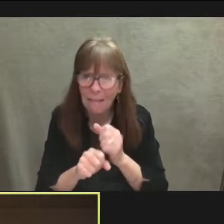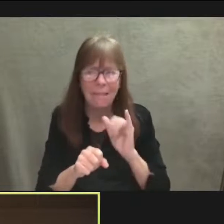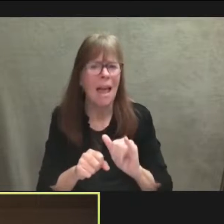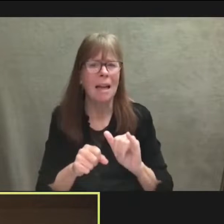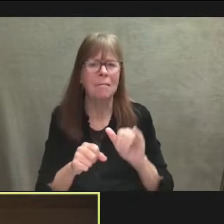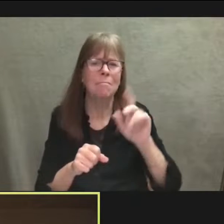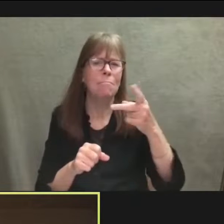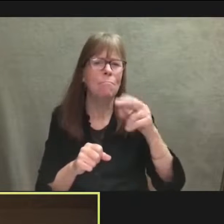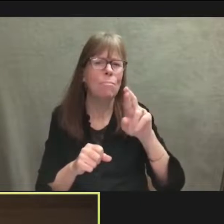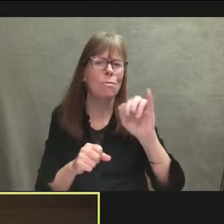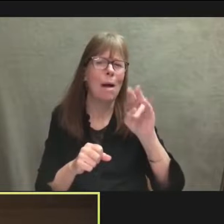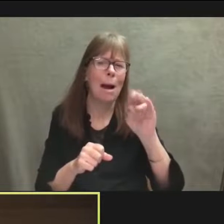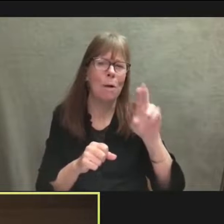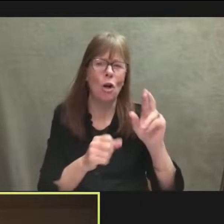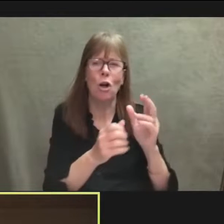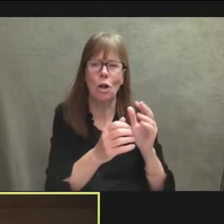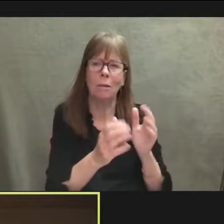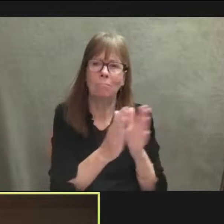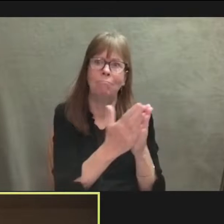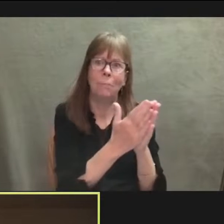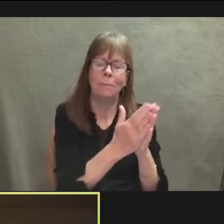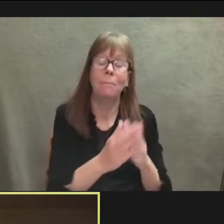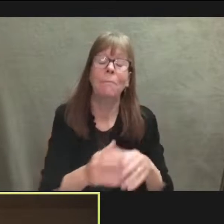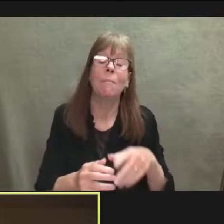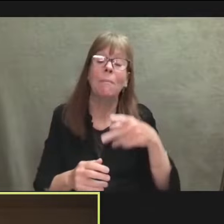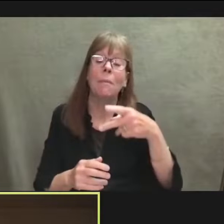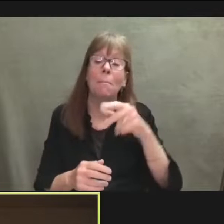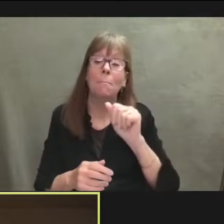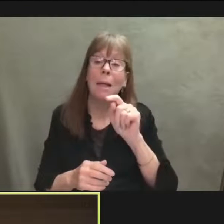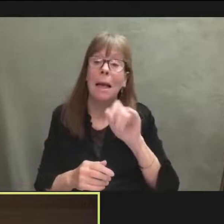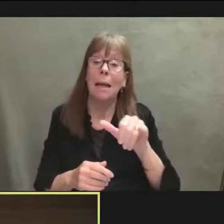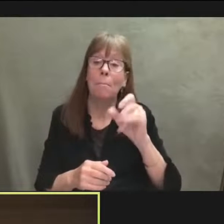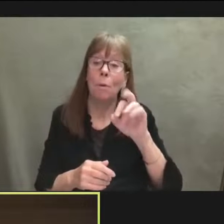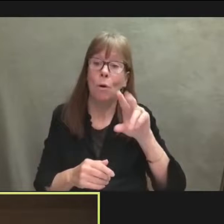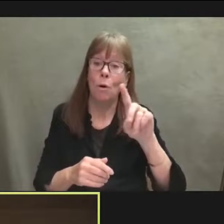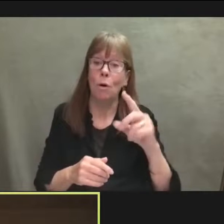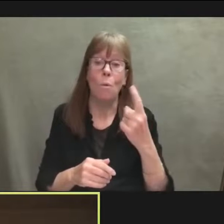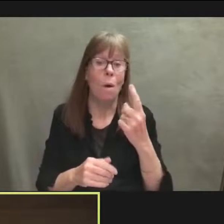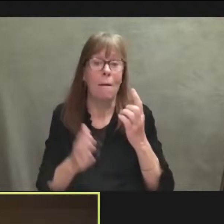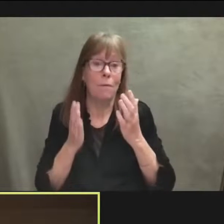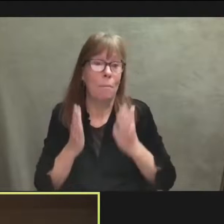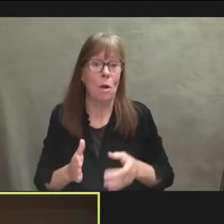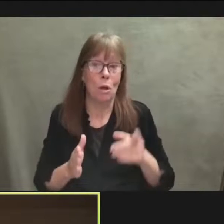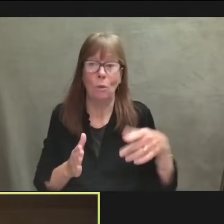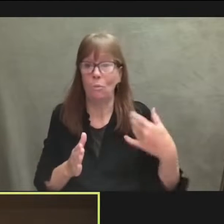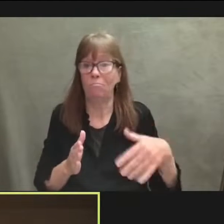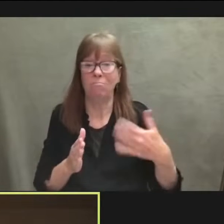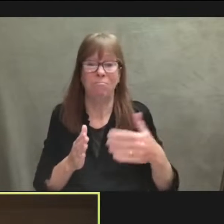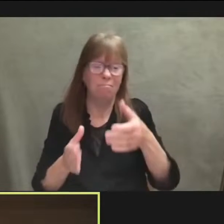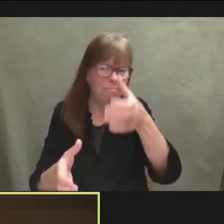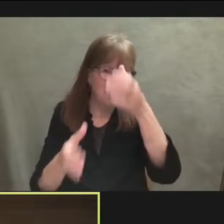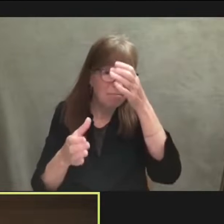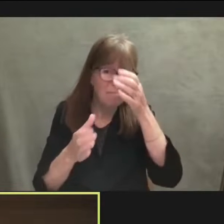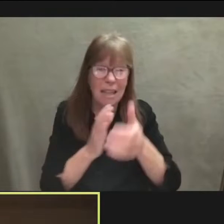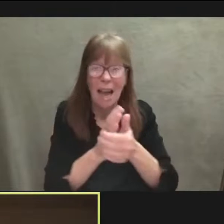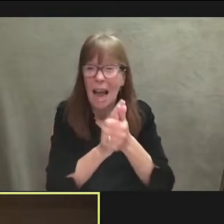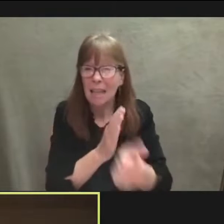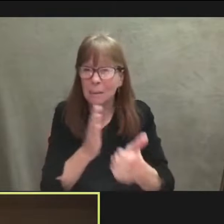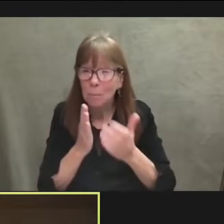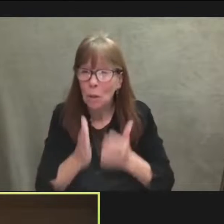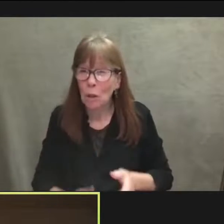Patty Berne is one of the people that’s really an expert and somebody who does a lot more than